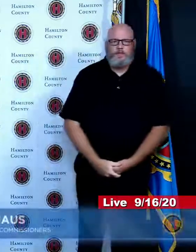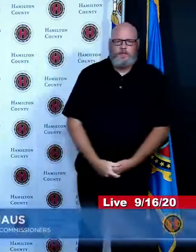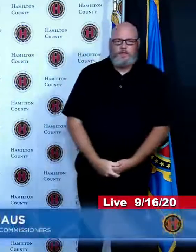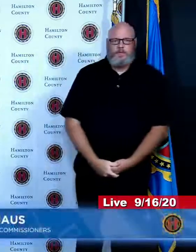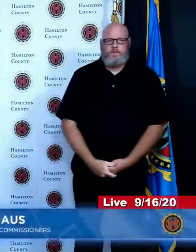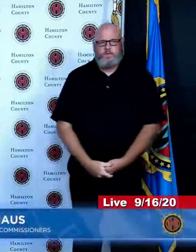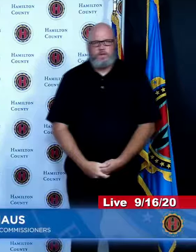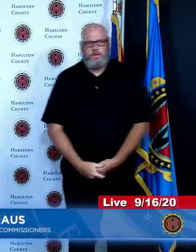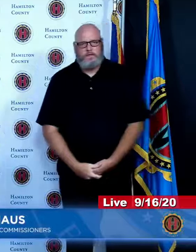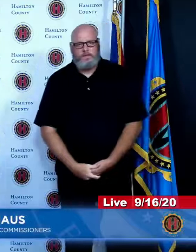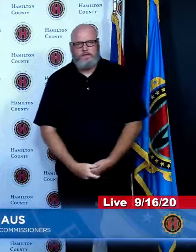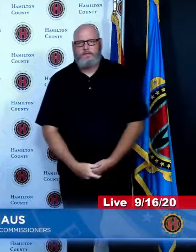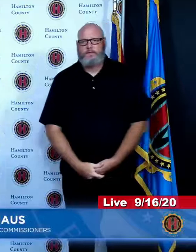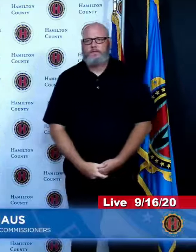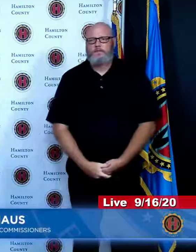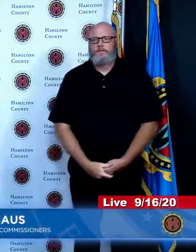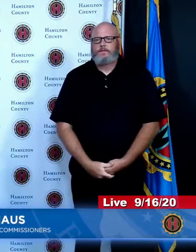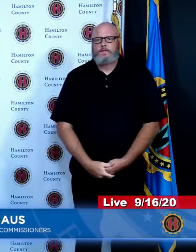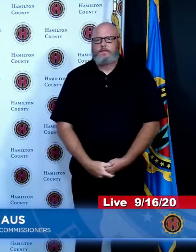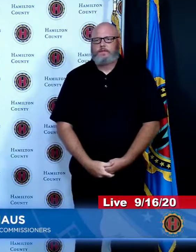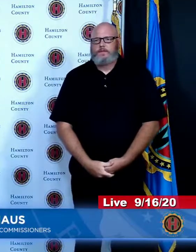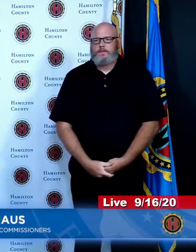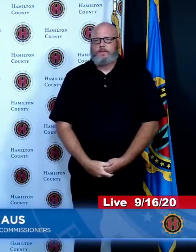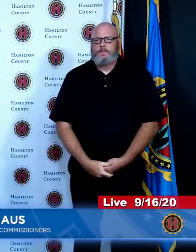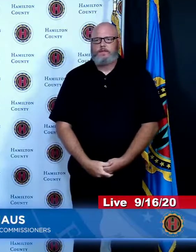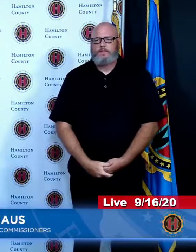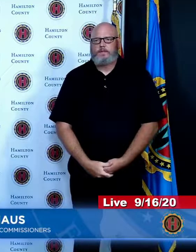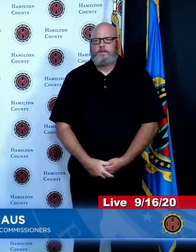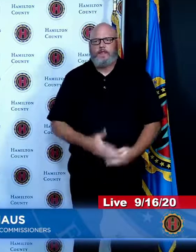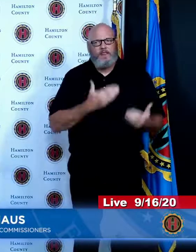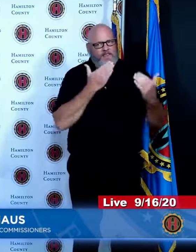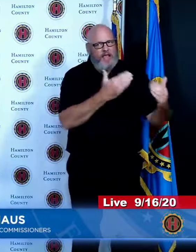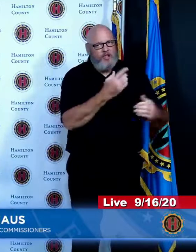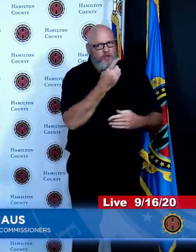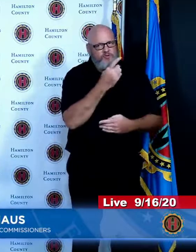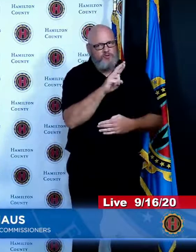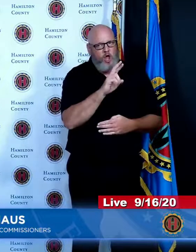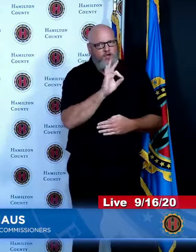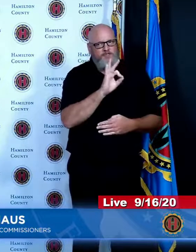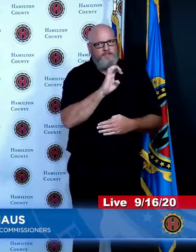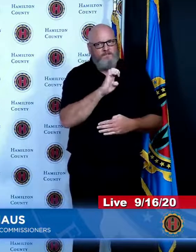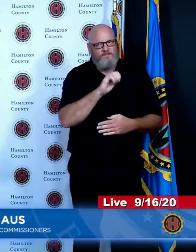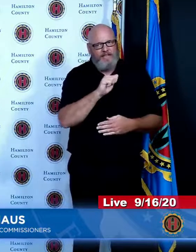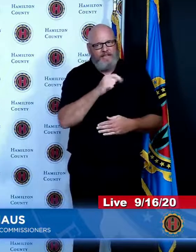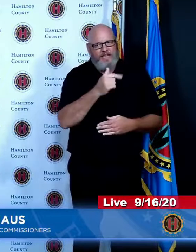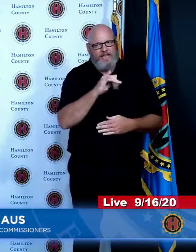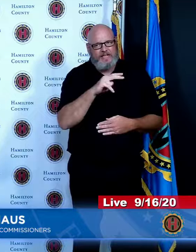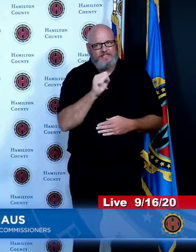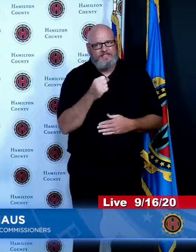thank you Dr Feagins and you can see the resemblance between Dr Feagins and Dr Fauci and now it's very obvious to everyone